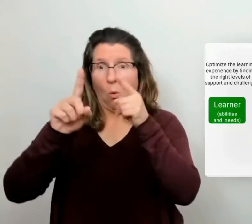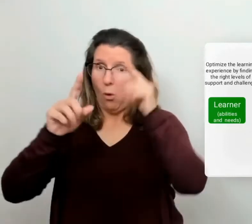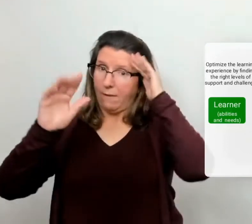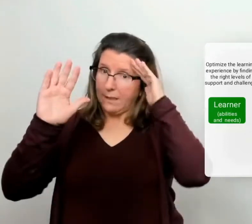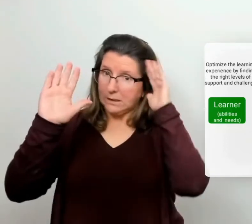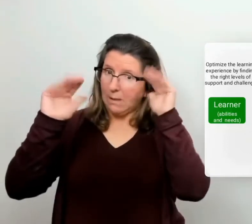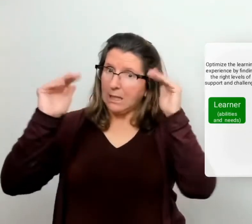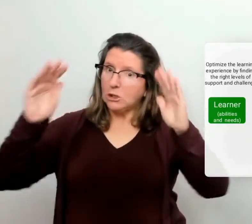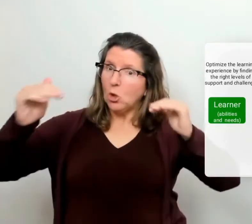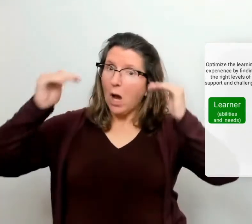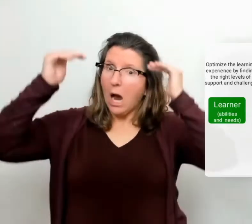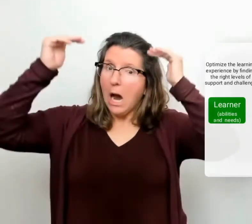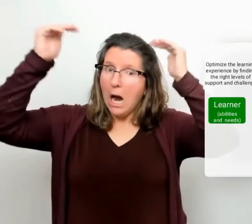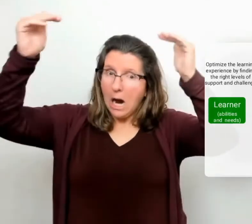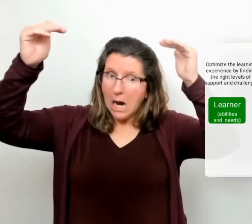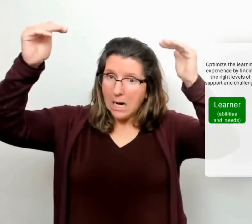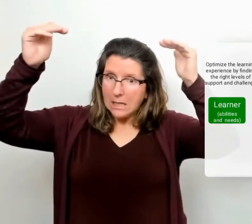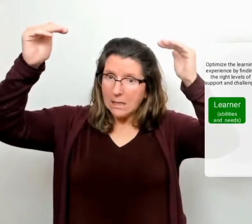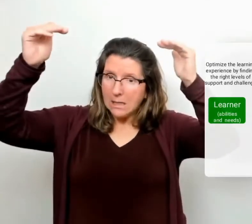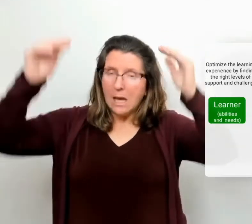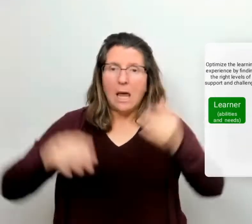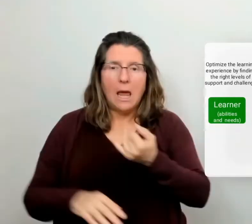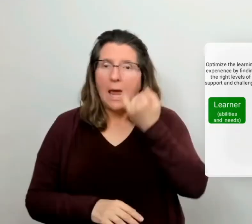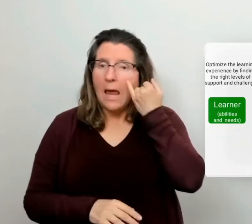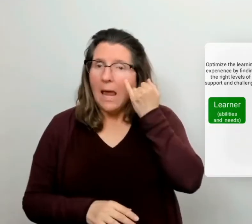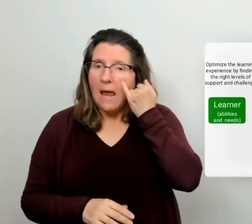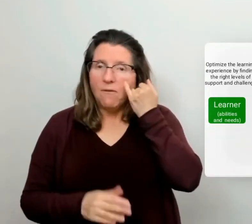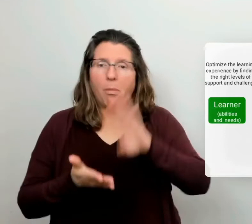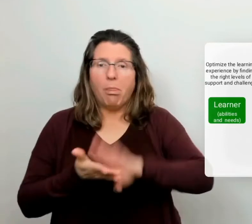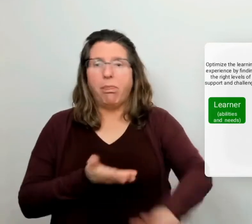Set your expectations at what you think is an appropriately high level.